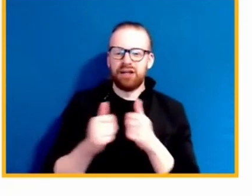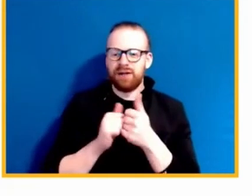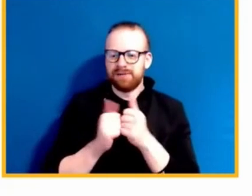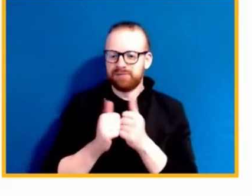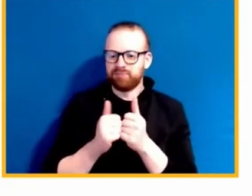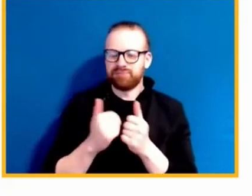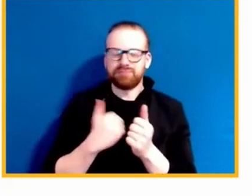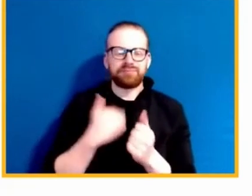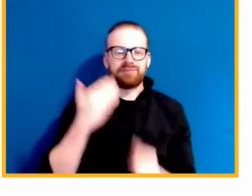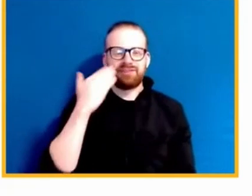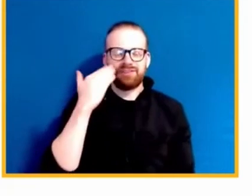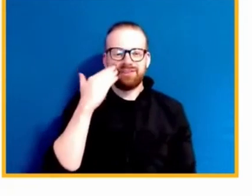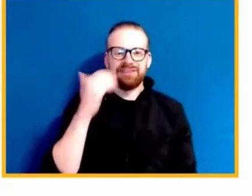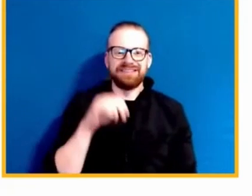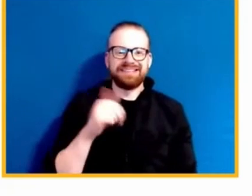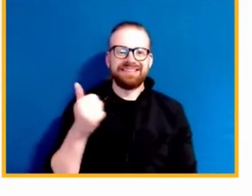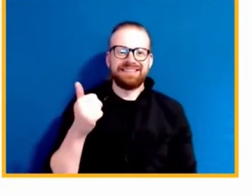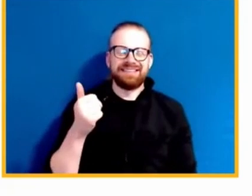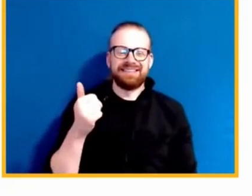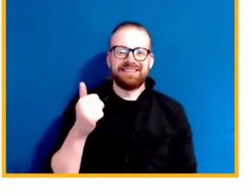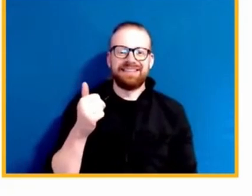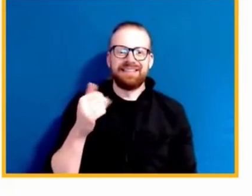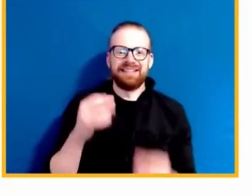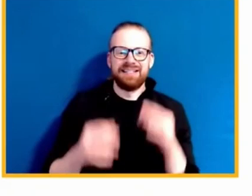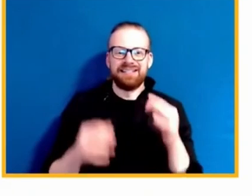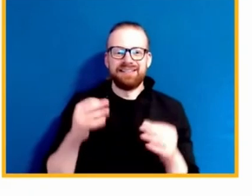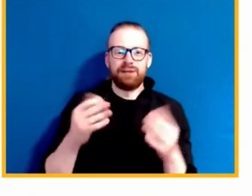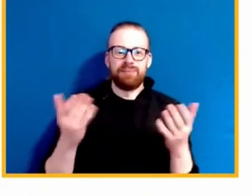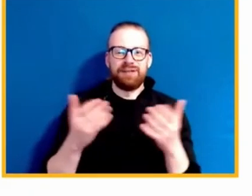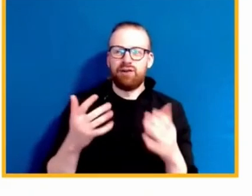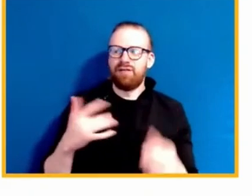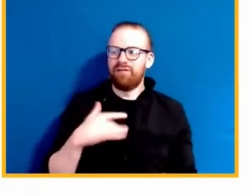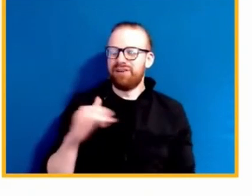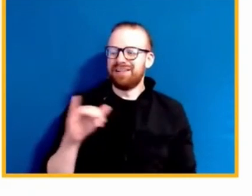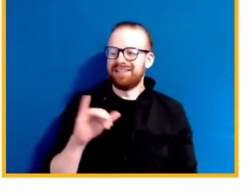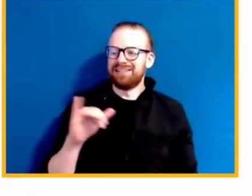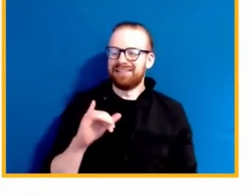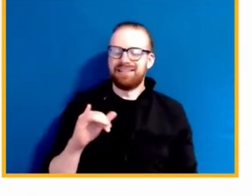I know that, you know, another judge that's up here also feels that same nostalgia because